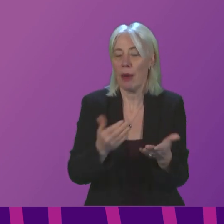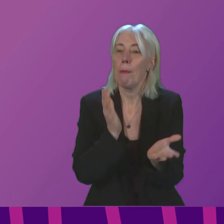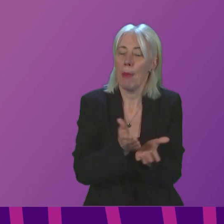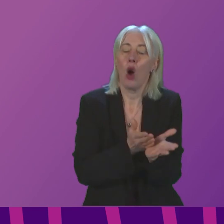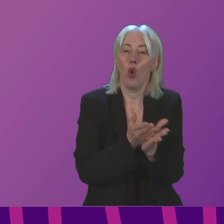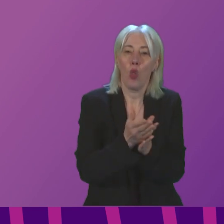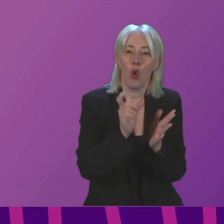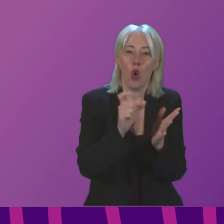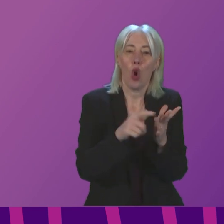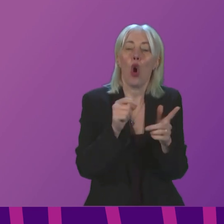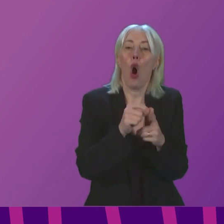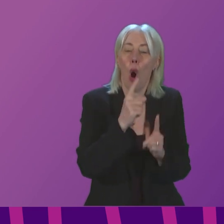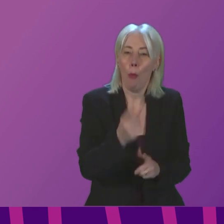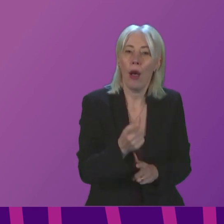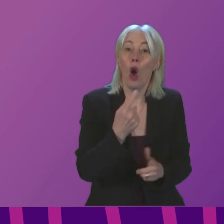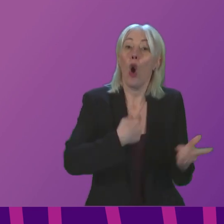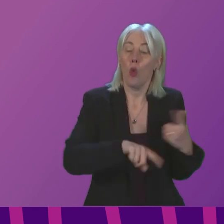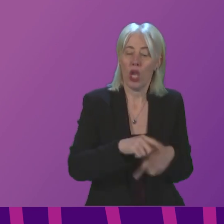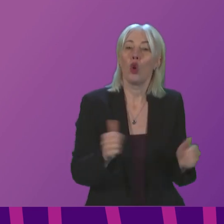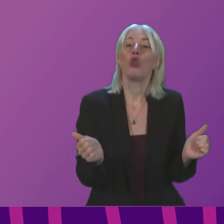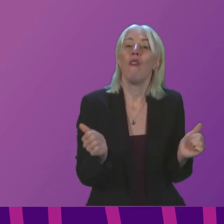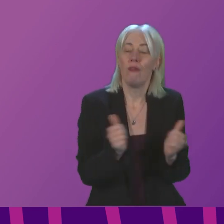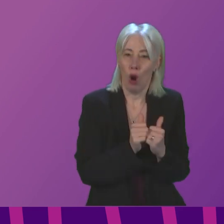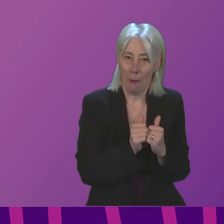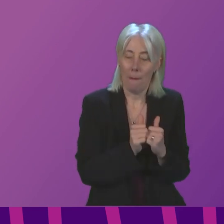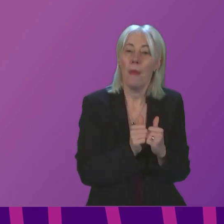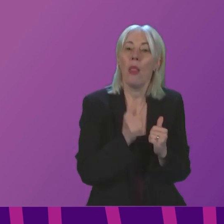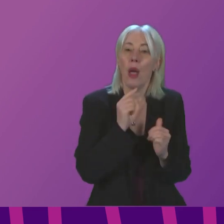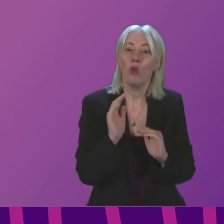One of the things that we were able to confirm during COP was the introduction of free bus